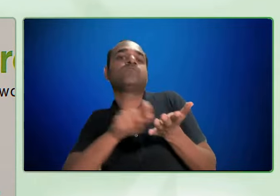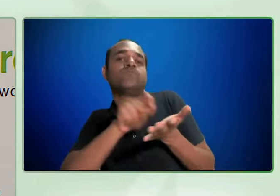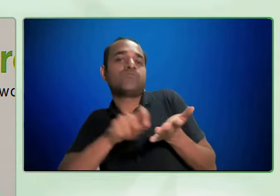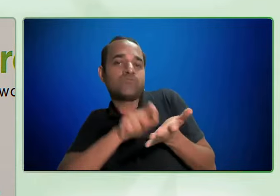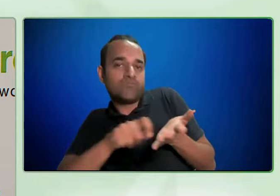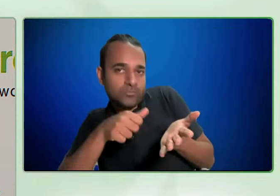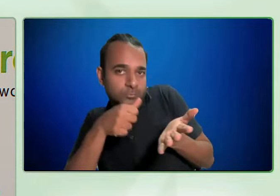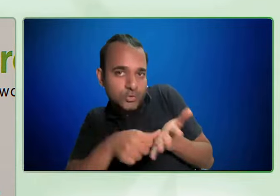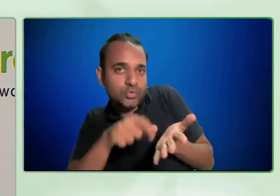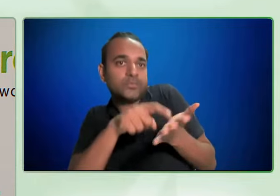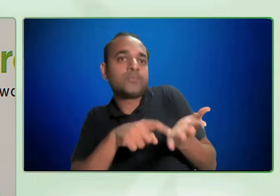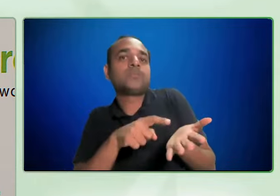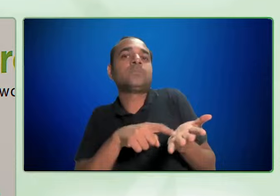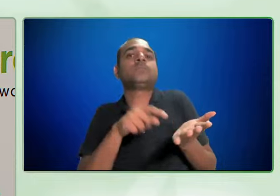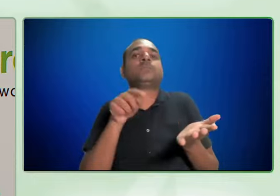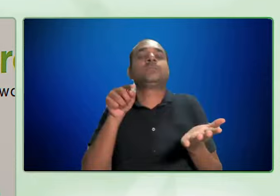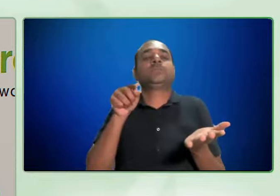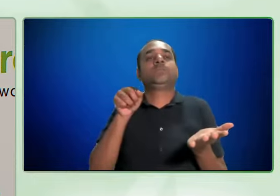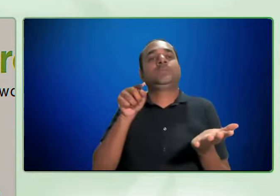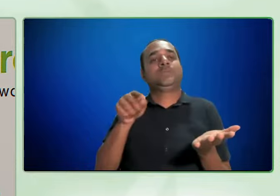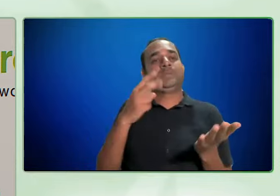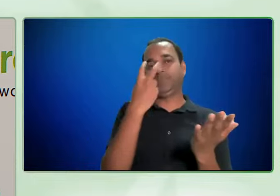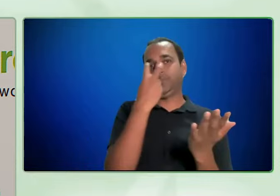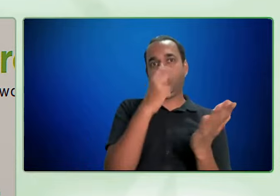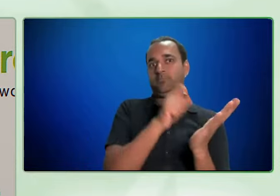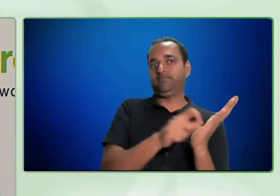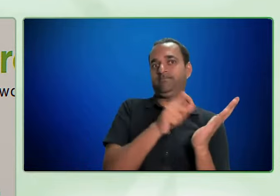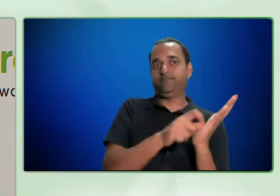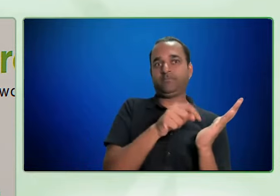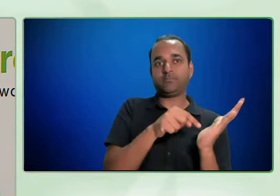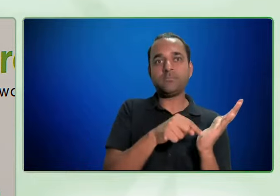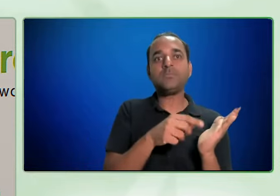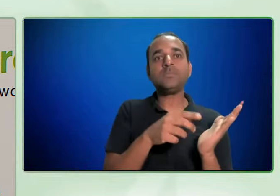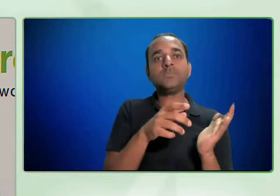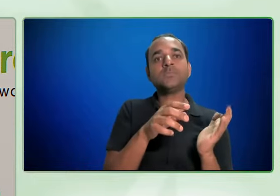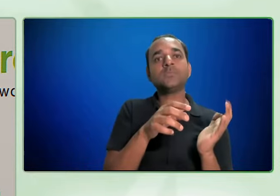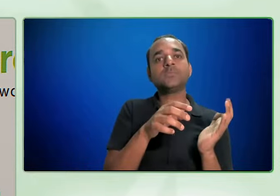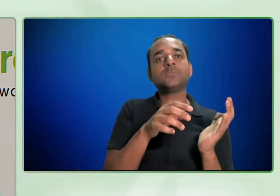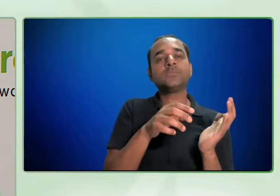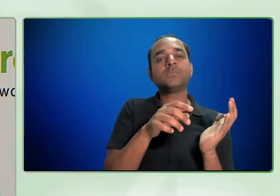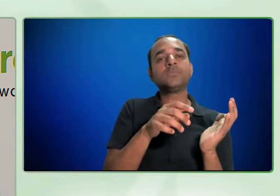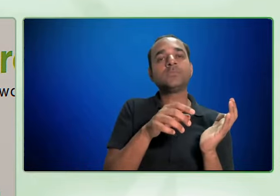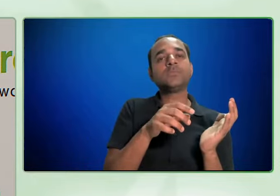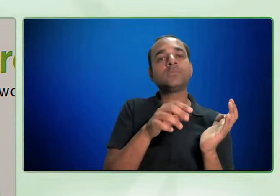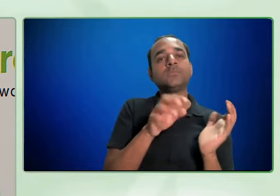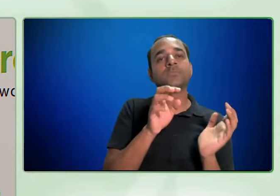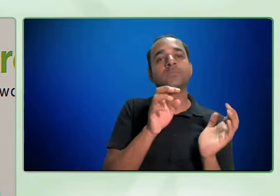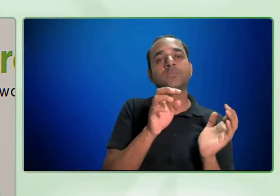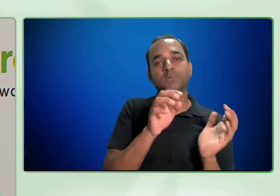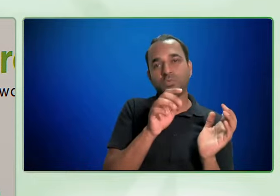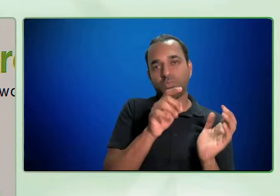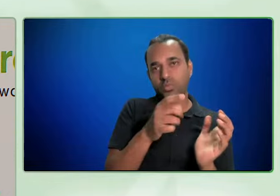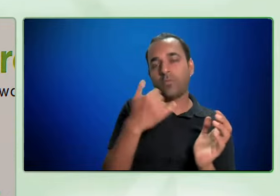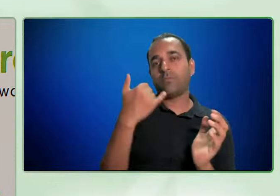accessibility can really make a huge contribution because this is tested, this is proven that